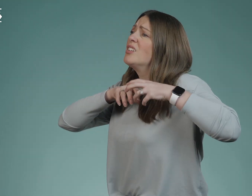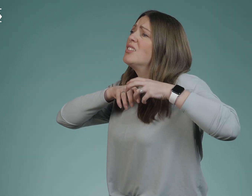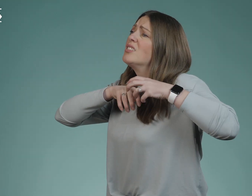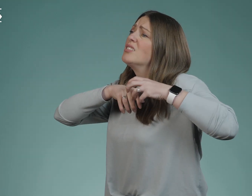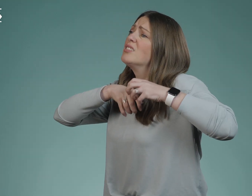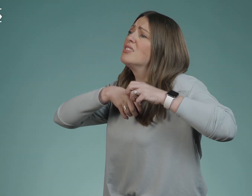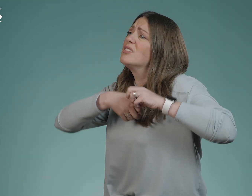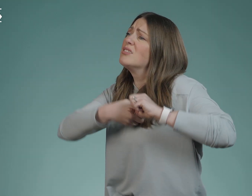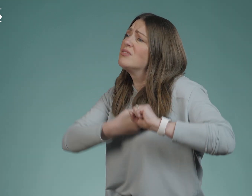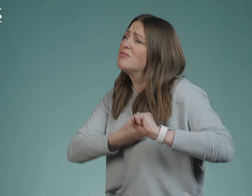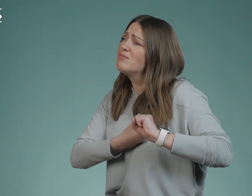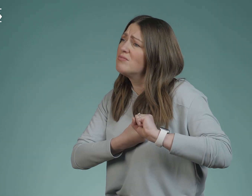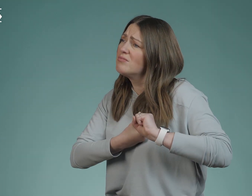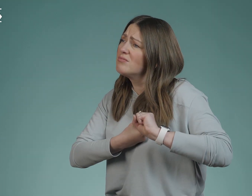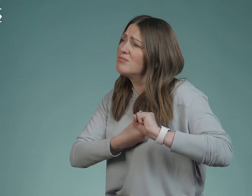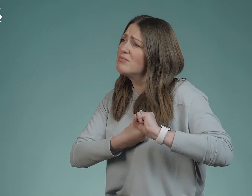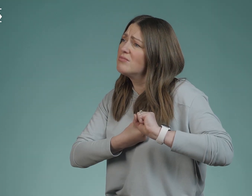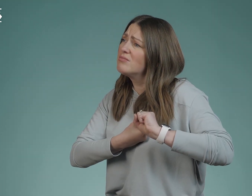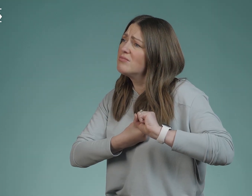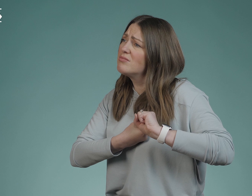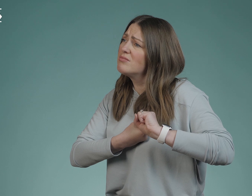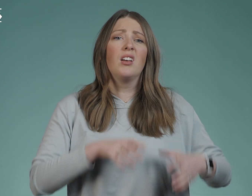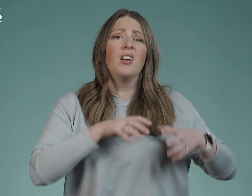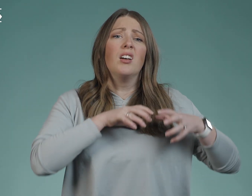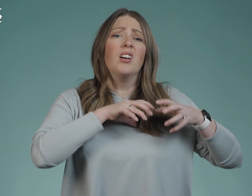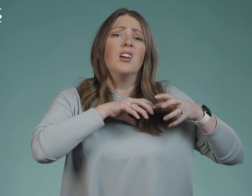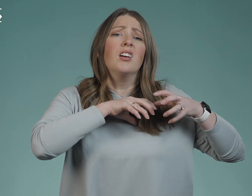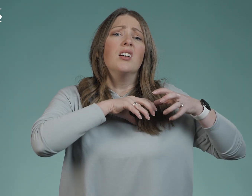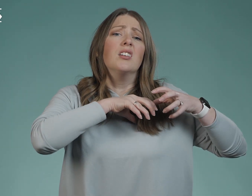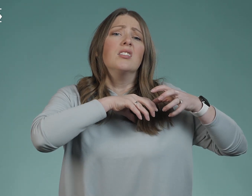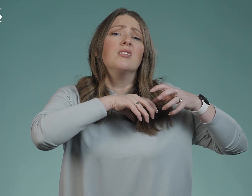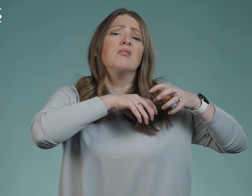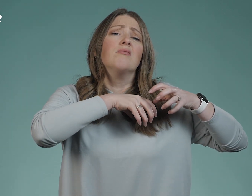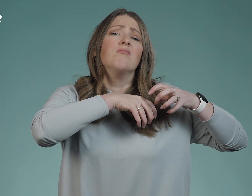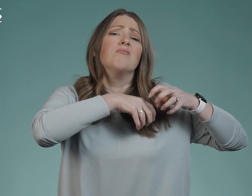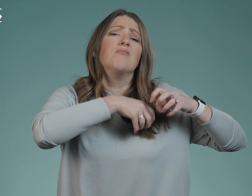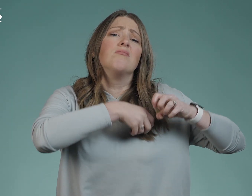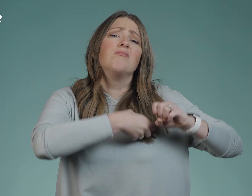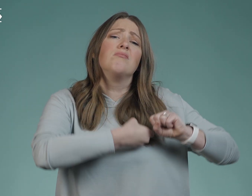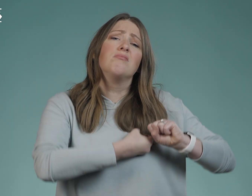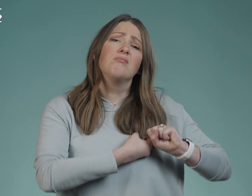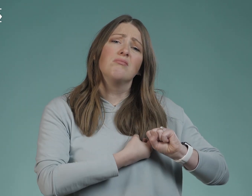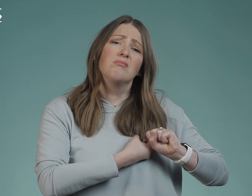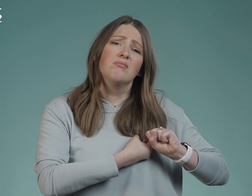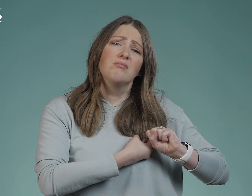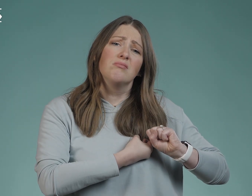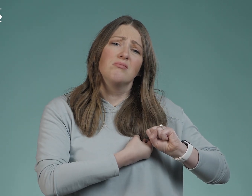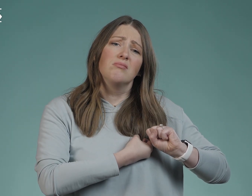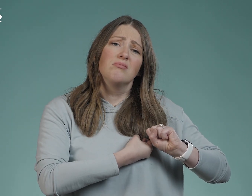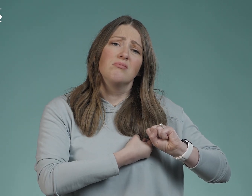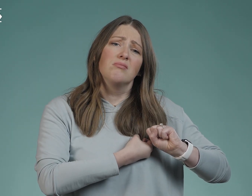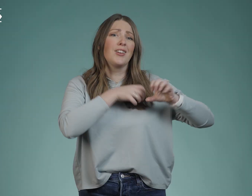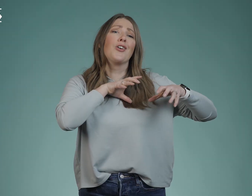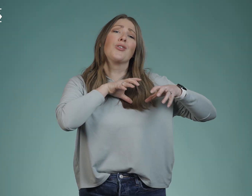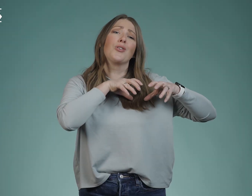It is showing the form of heartbreak by twisting your heart.